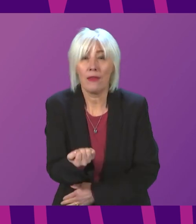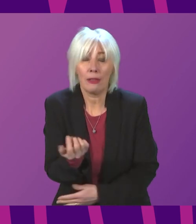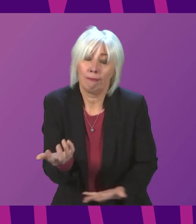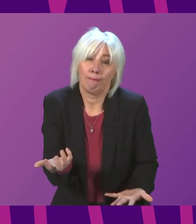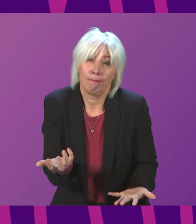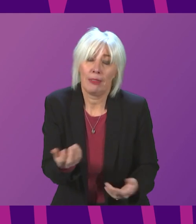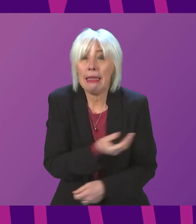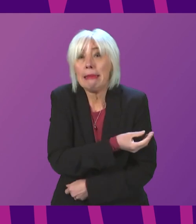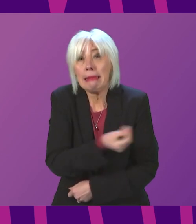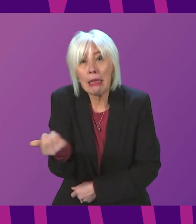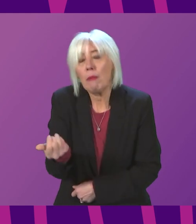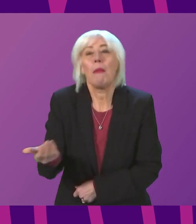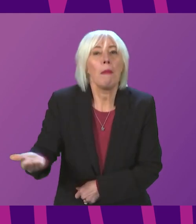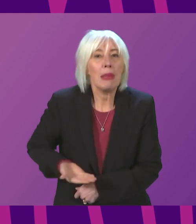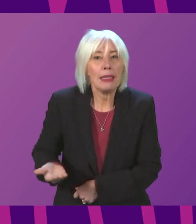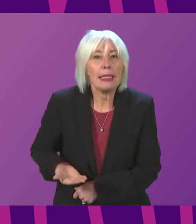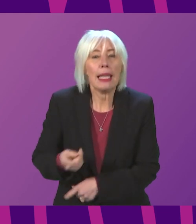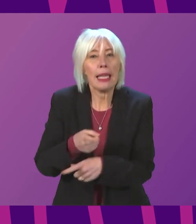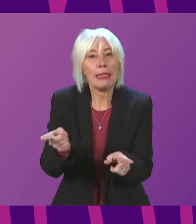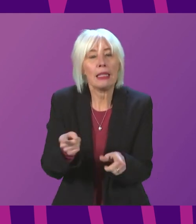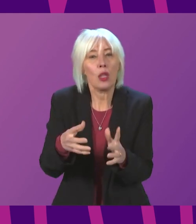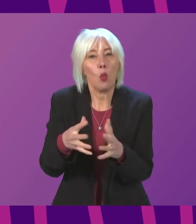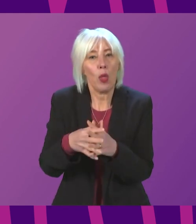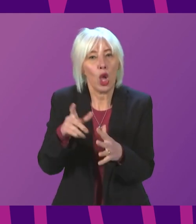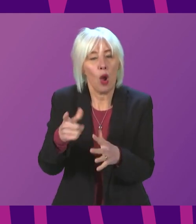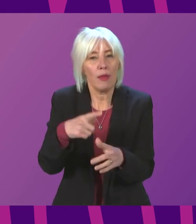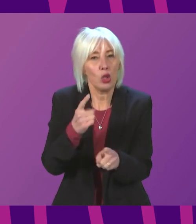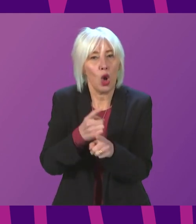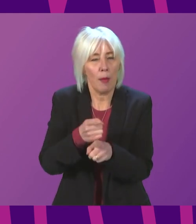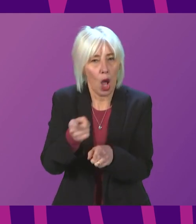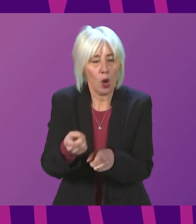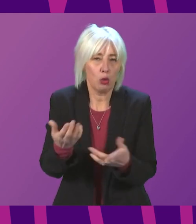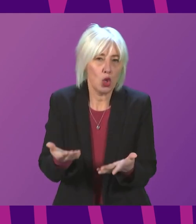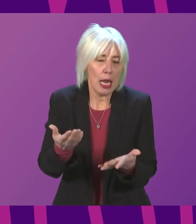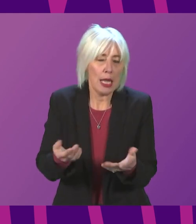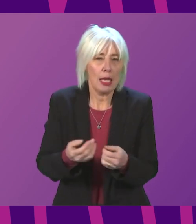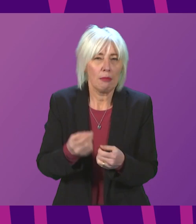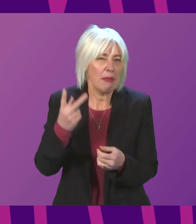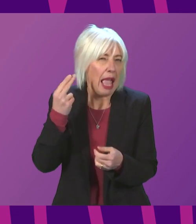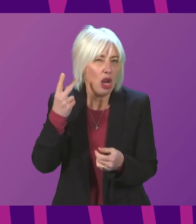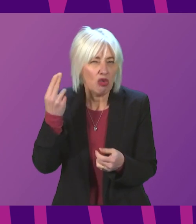Some of the businesses that Willie Coffey referred to—barbers and hairdressing salons,